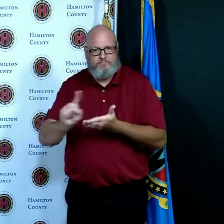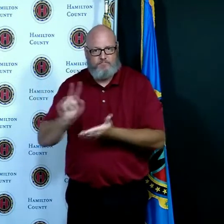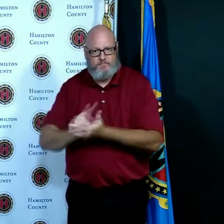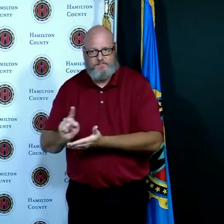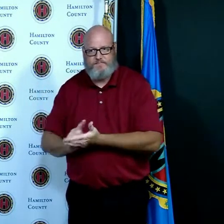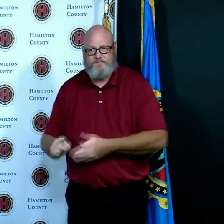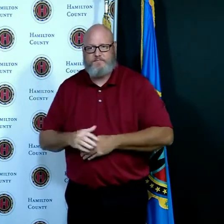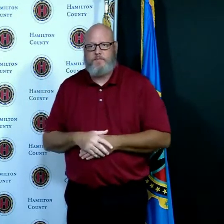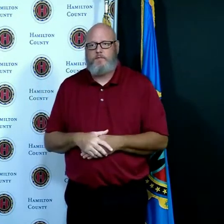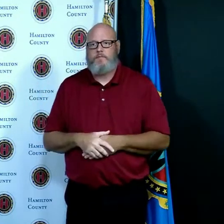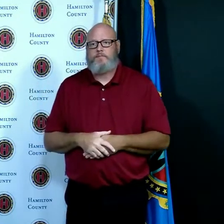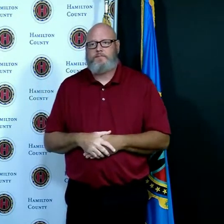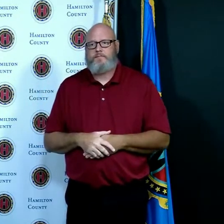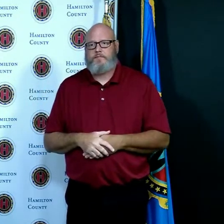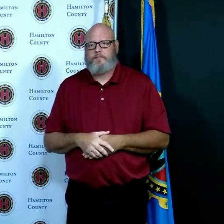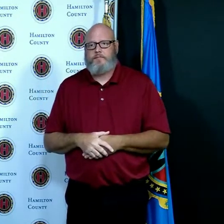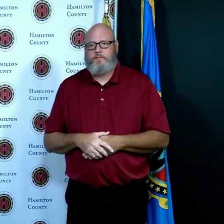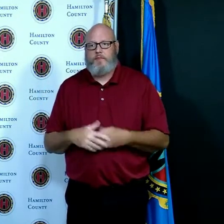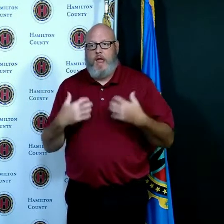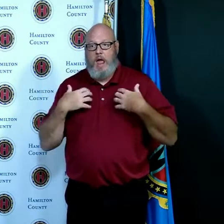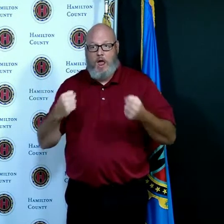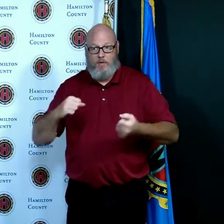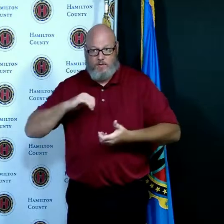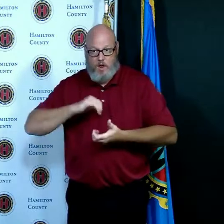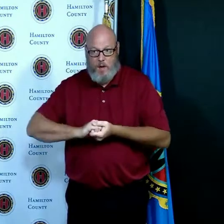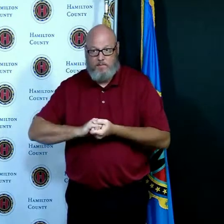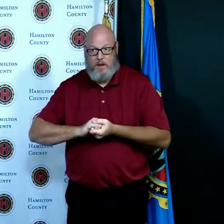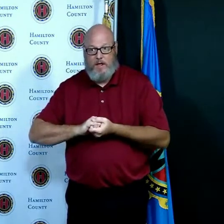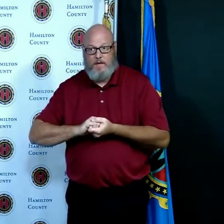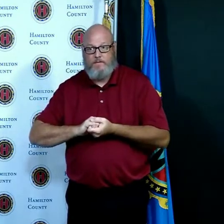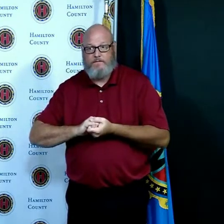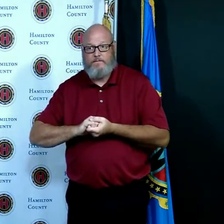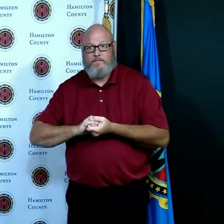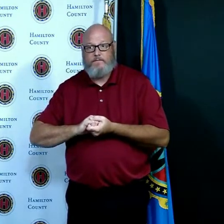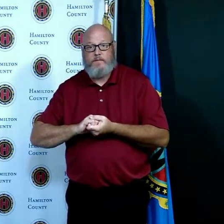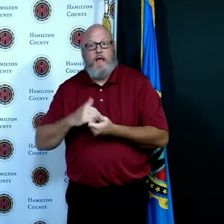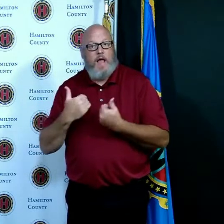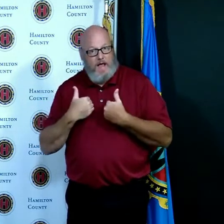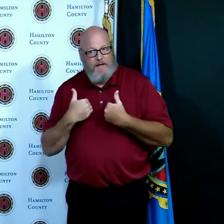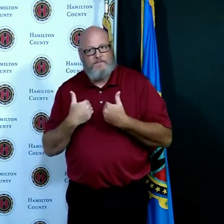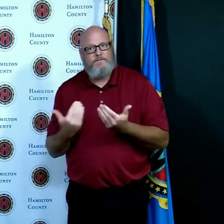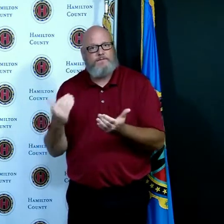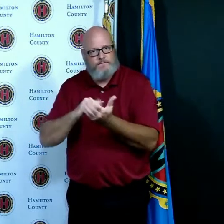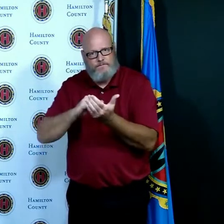adding recurring sites that will be open on opening on a predictable basis so that people can access